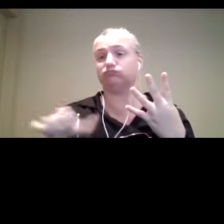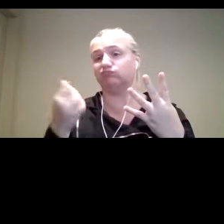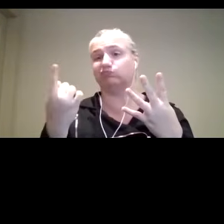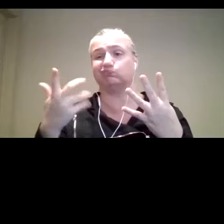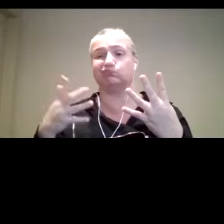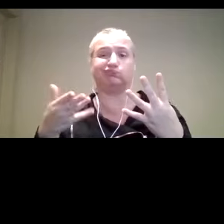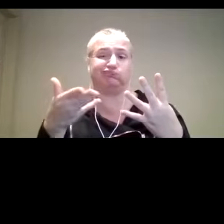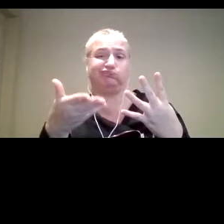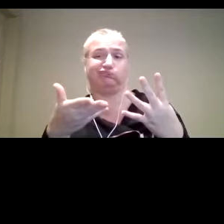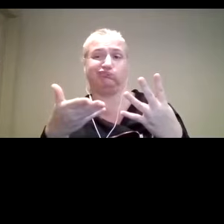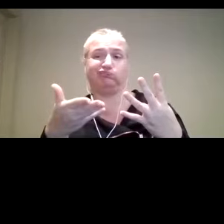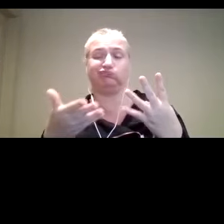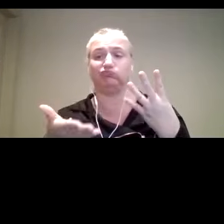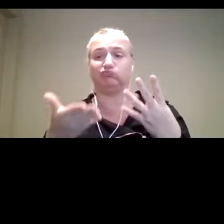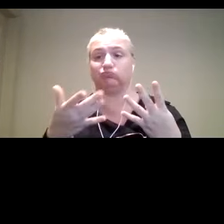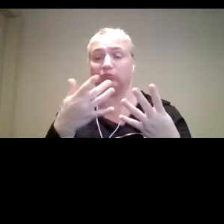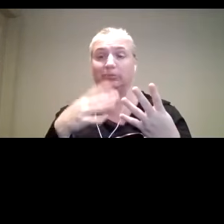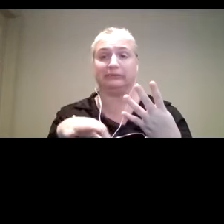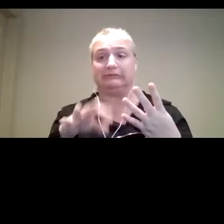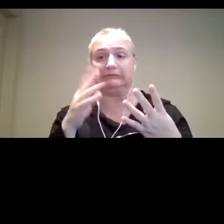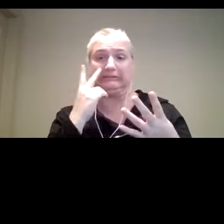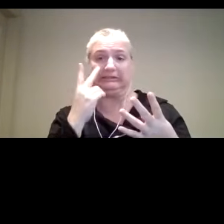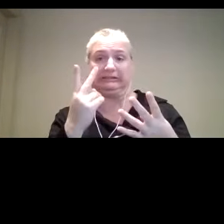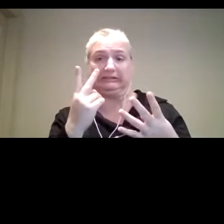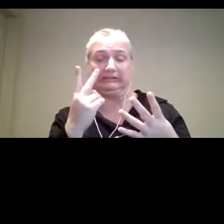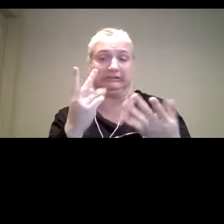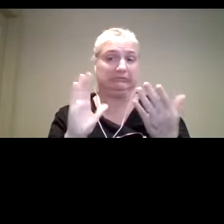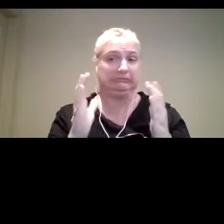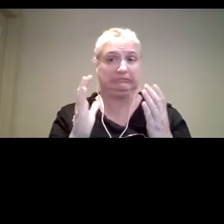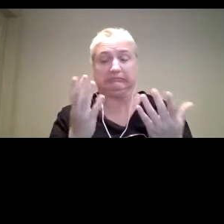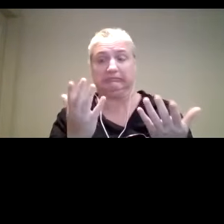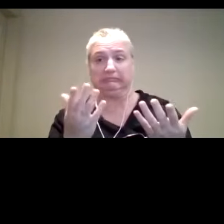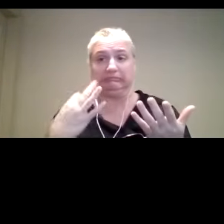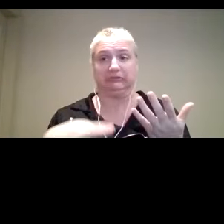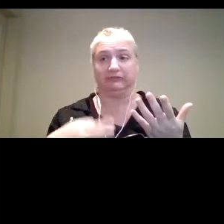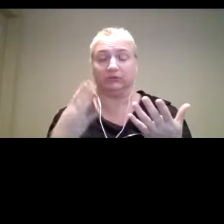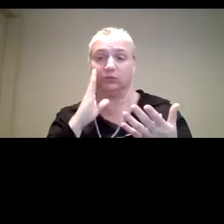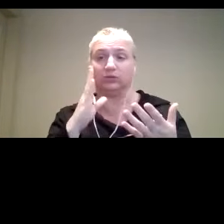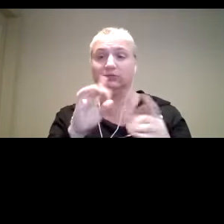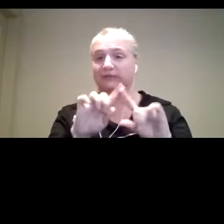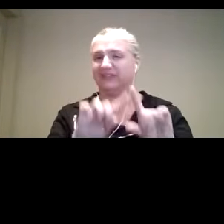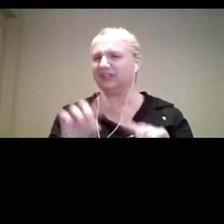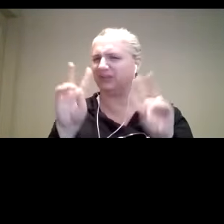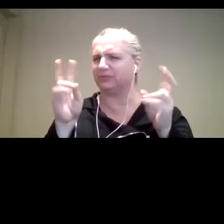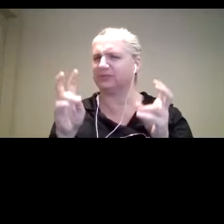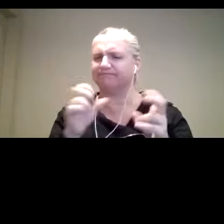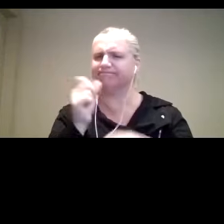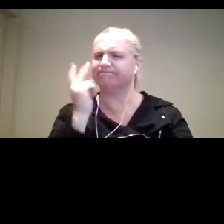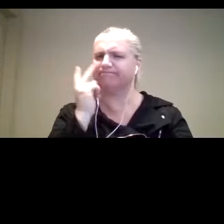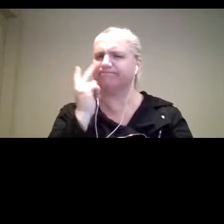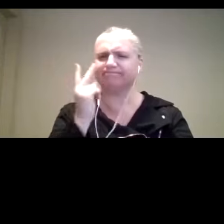that you might find useful on different kinds of topics. I didn't see... Hang on a minute.